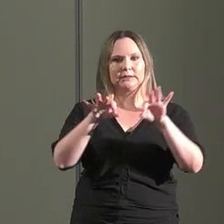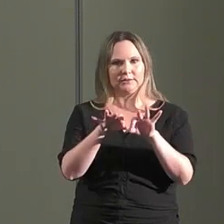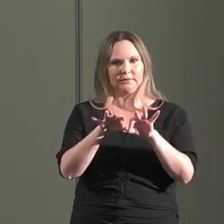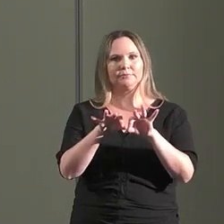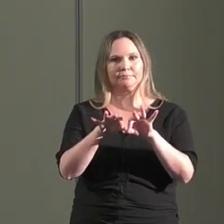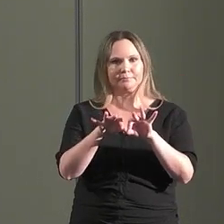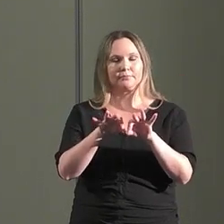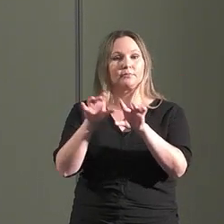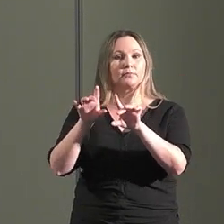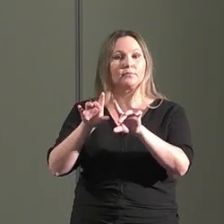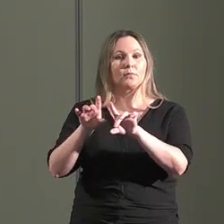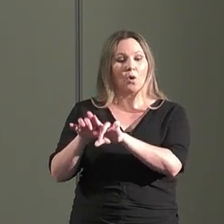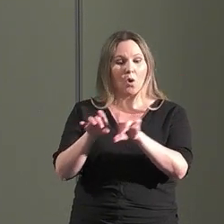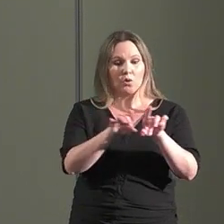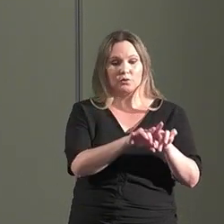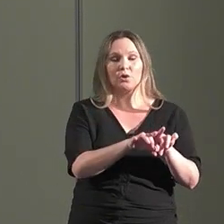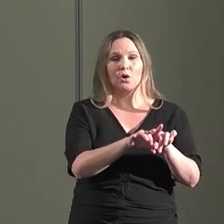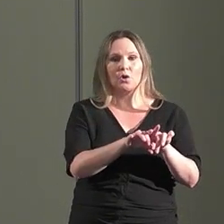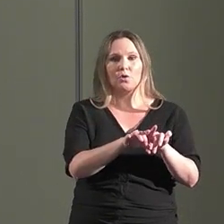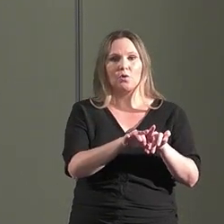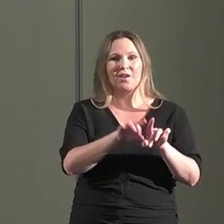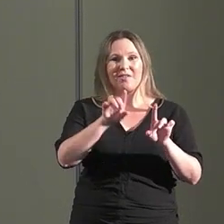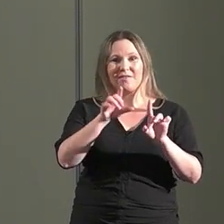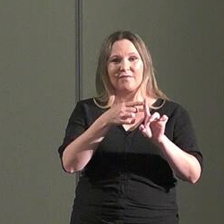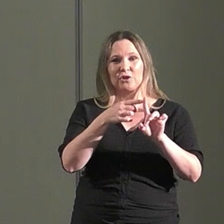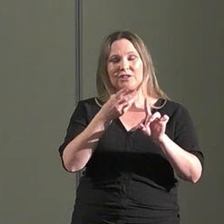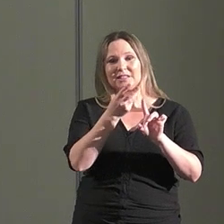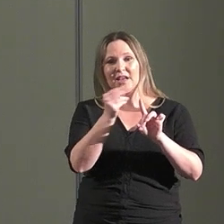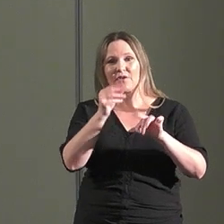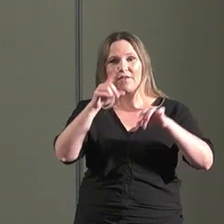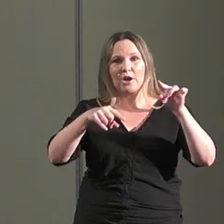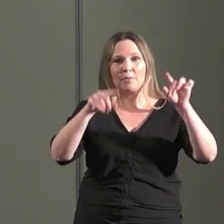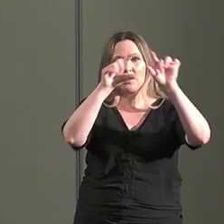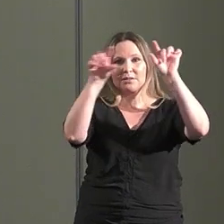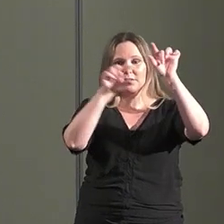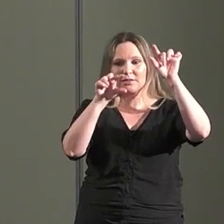Also, the first several variables in the bar chart, are size of institutions.